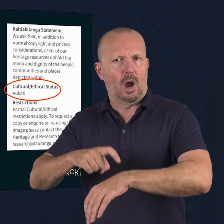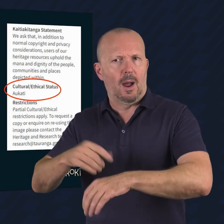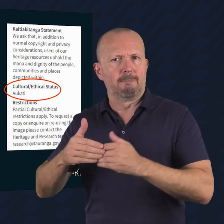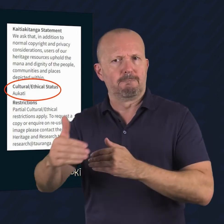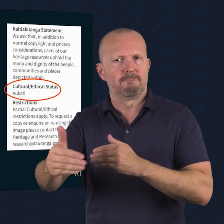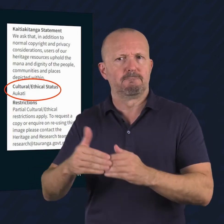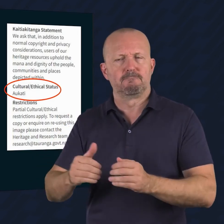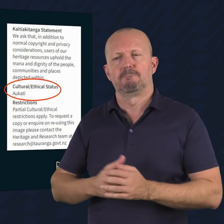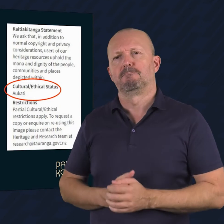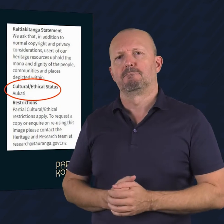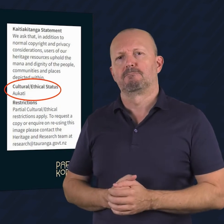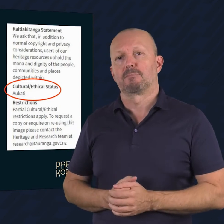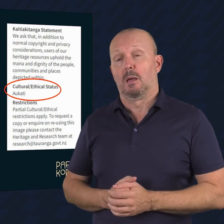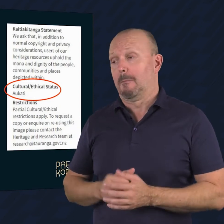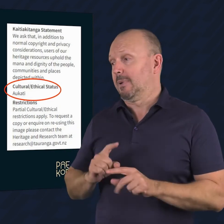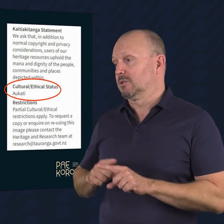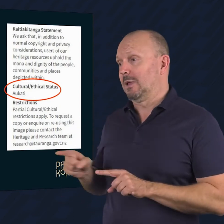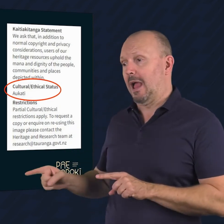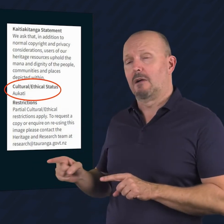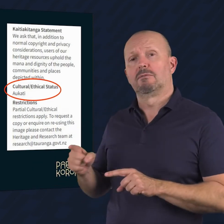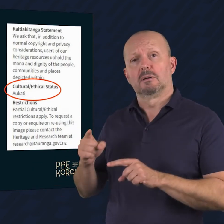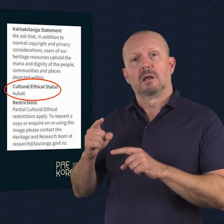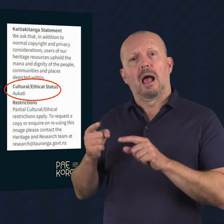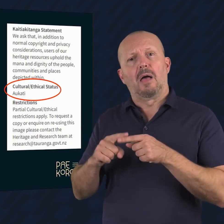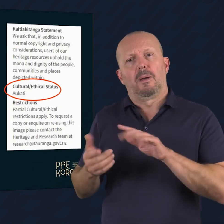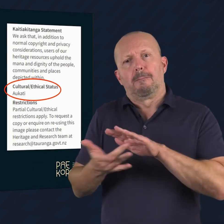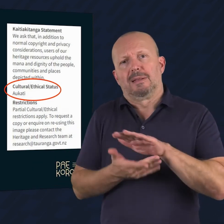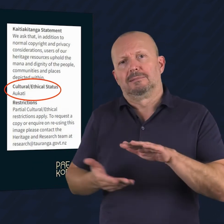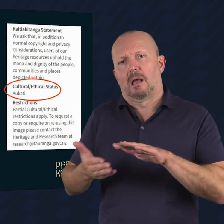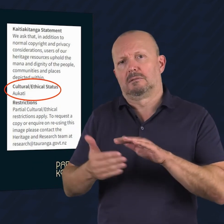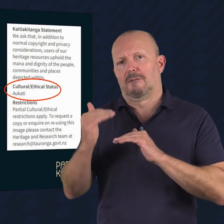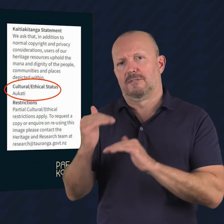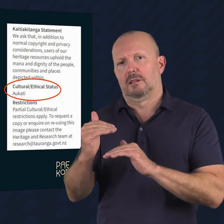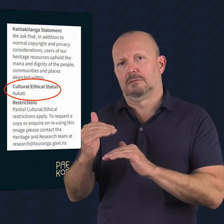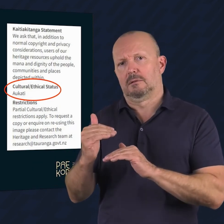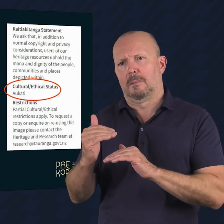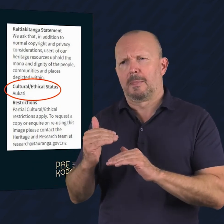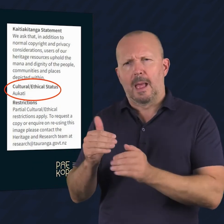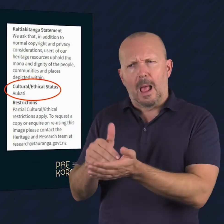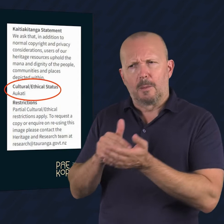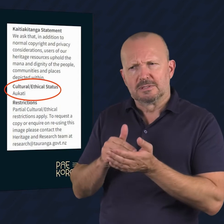In addition, we have a restrictions metadata field. This allows us to describe in more detail